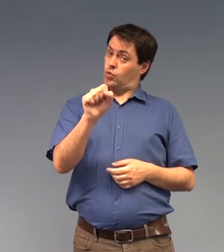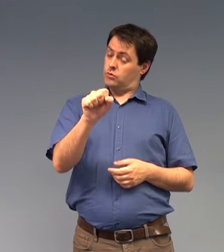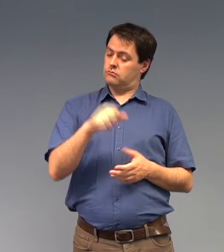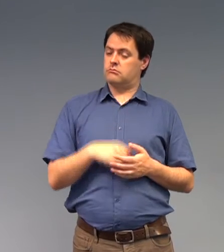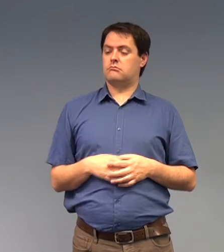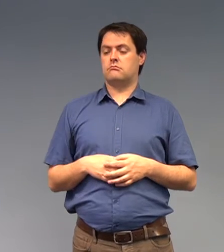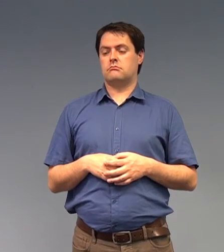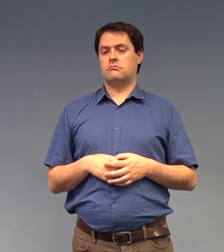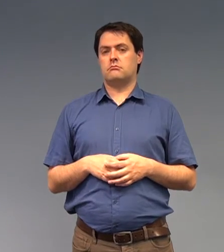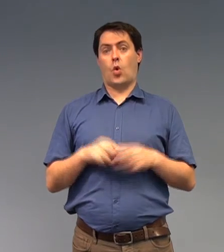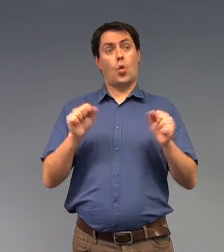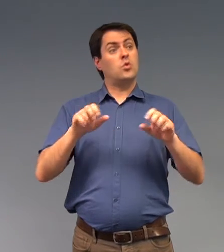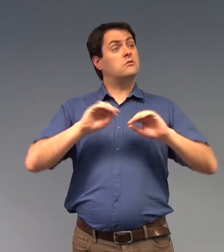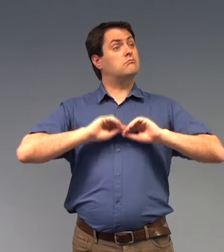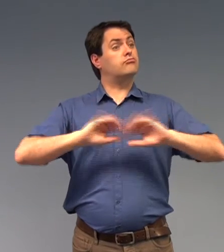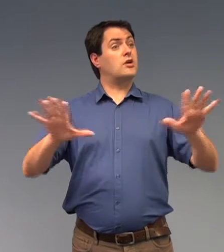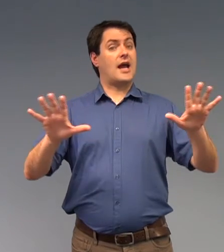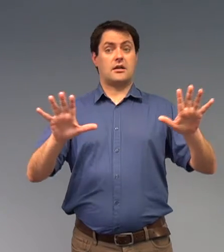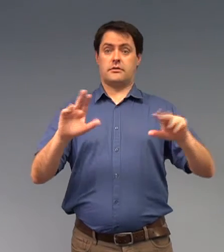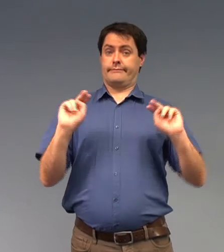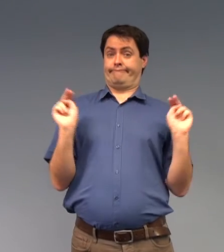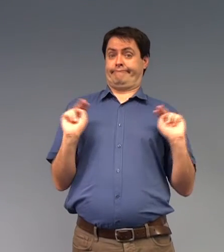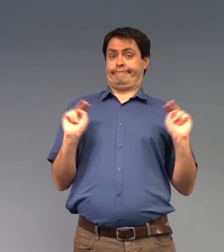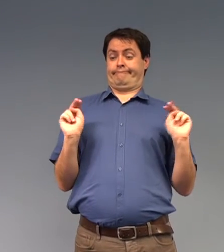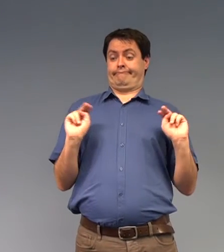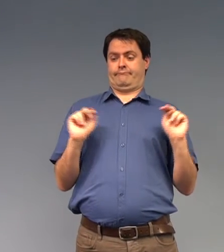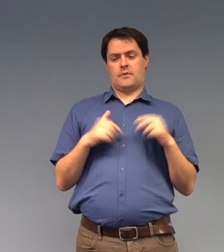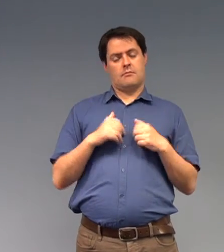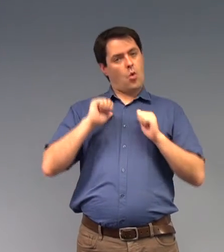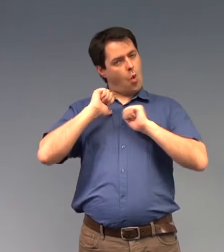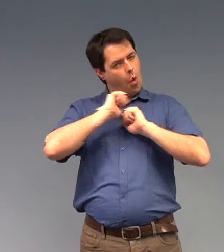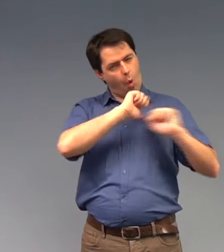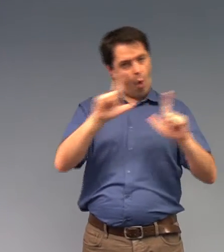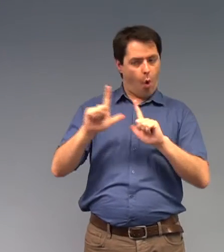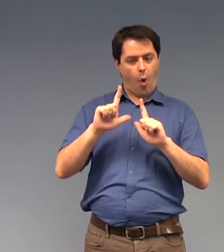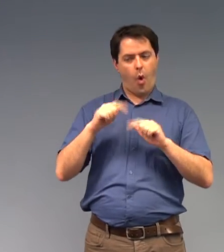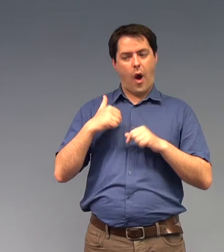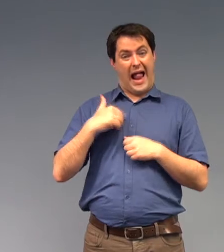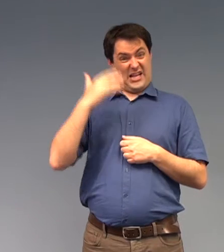It could be "spread around the world" as a specific inflection of the verb,